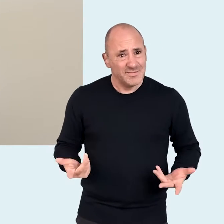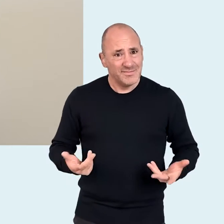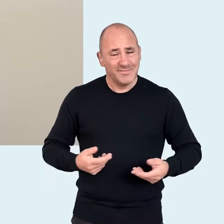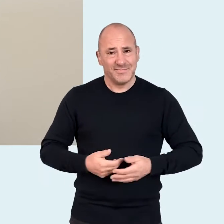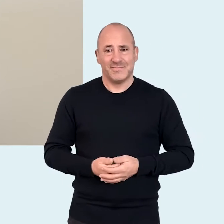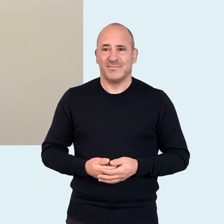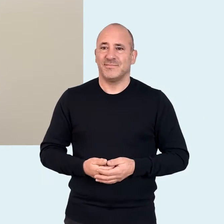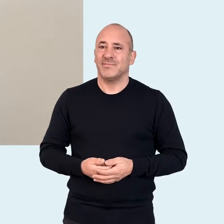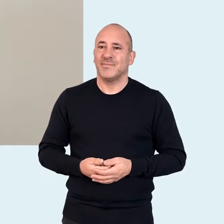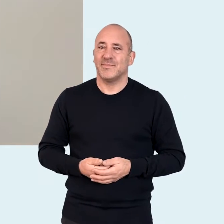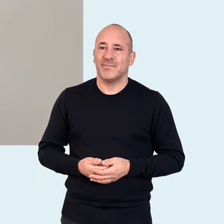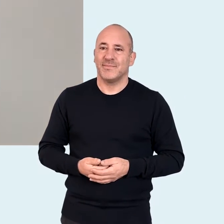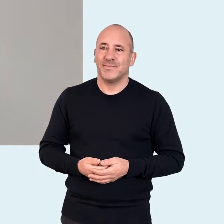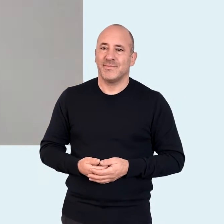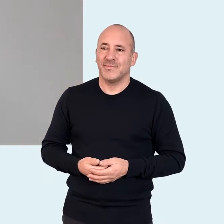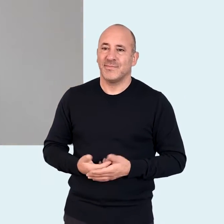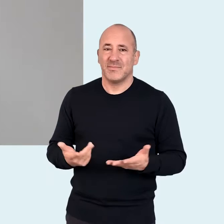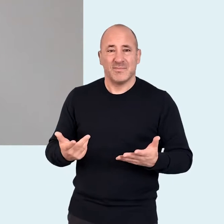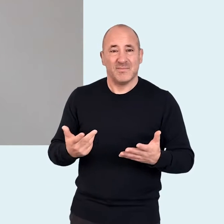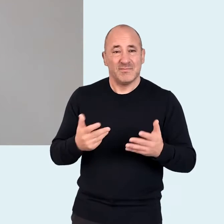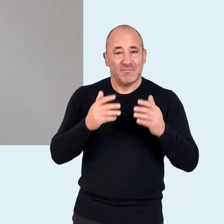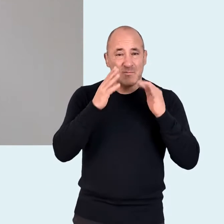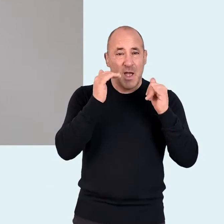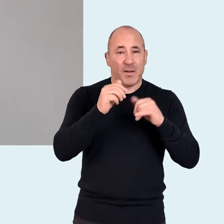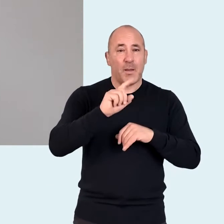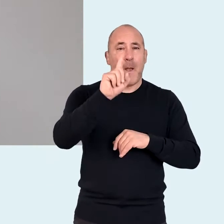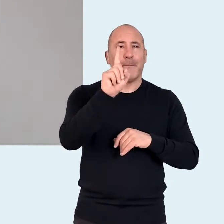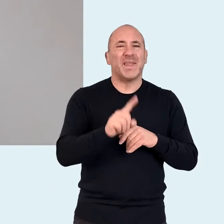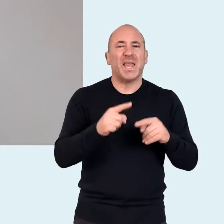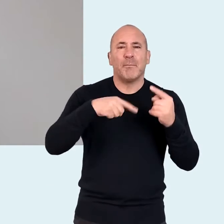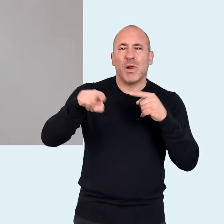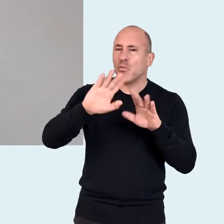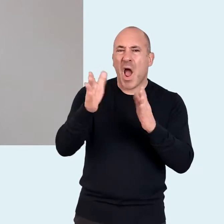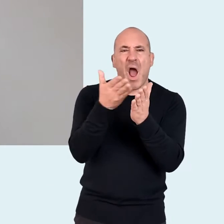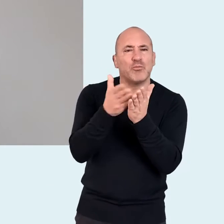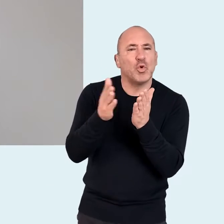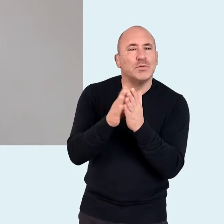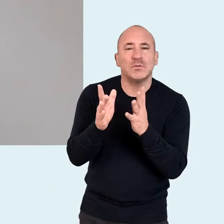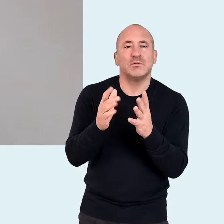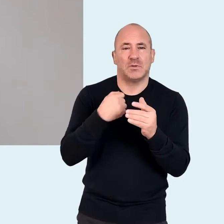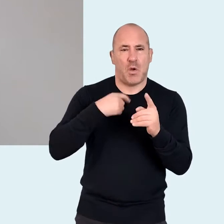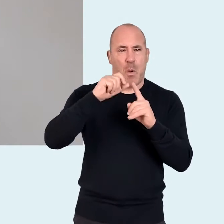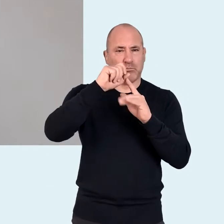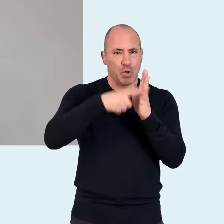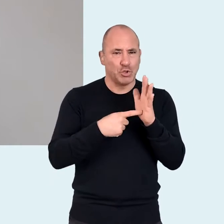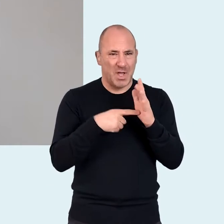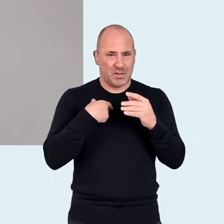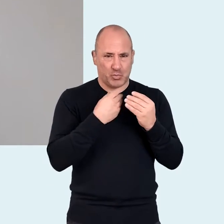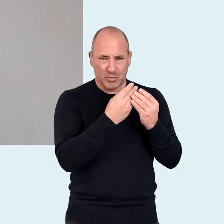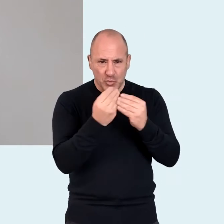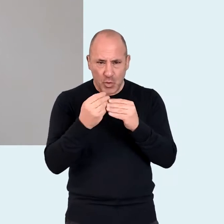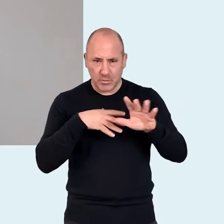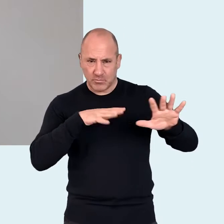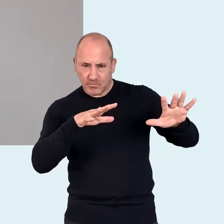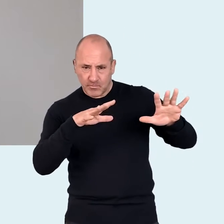And invite them. To ensure that people are not excluded, we can resource our projects well with a high